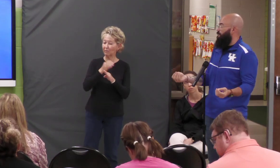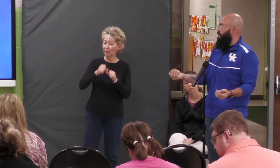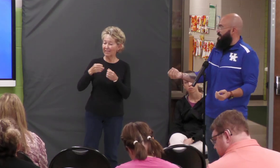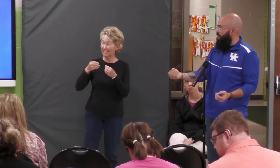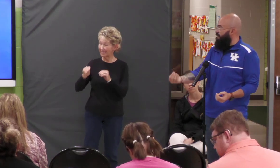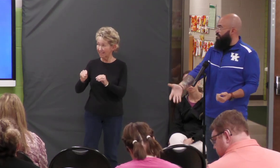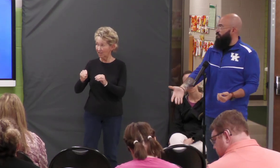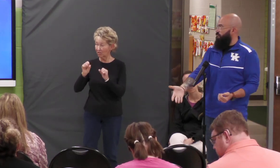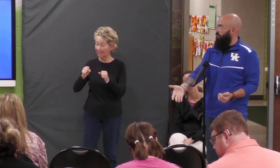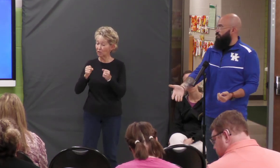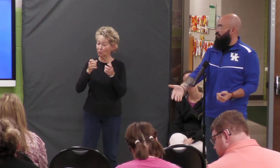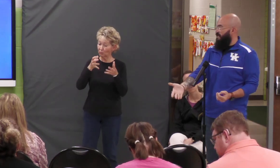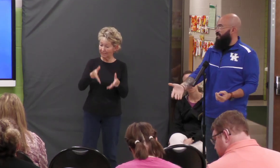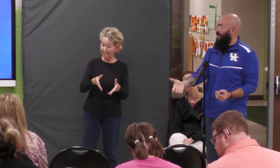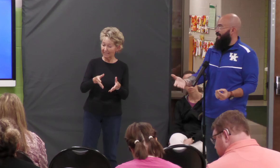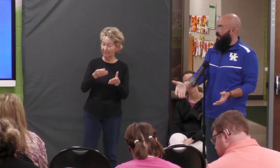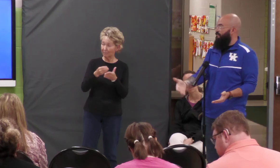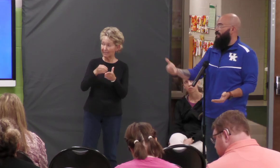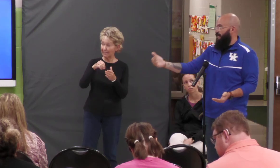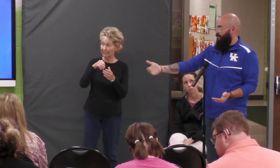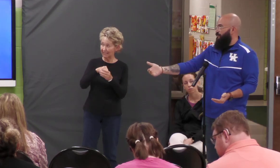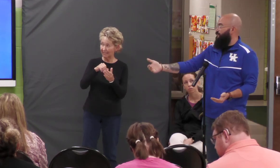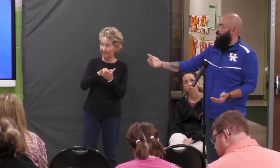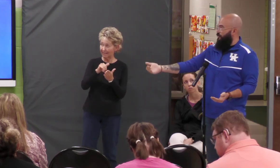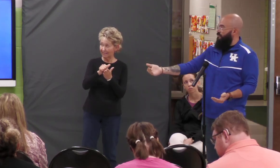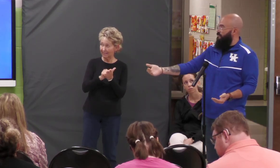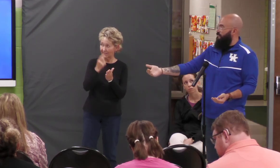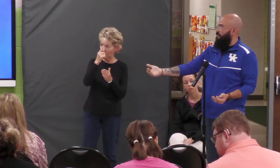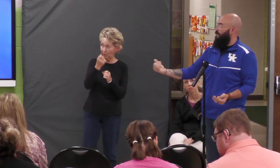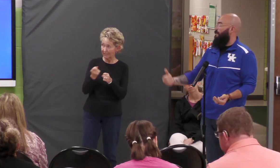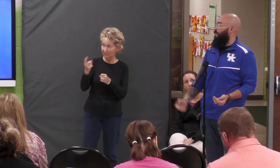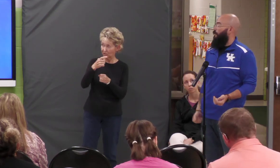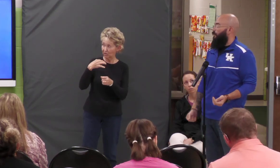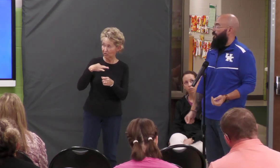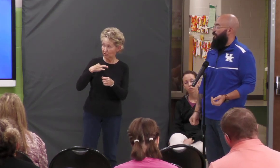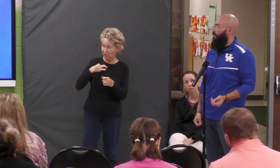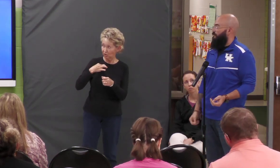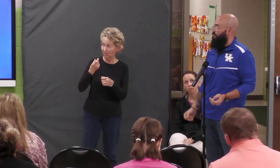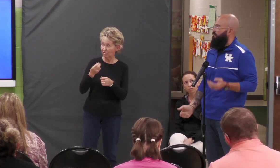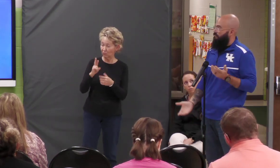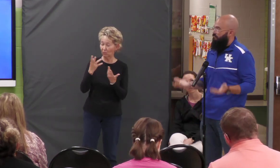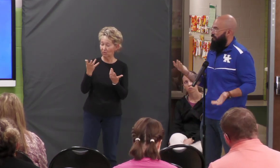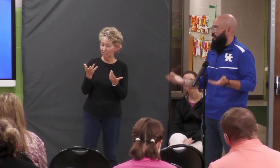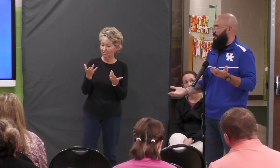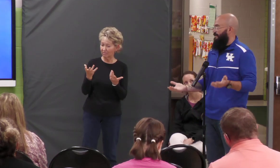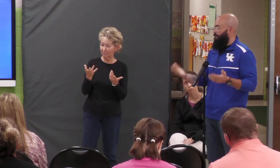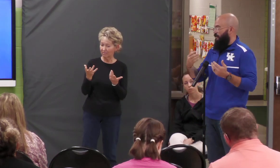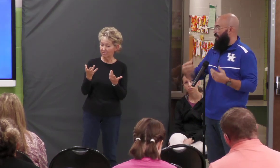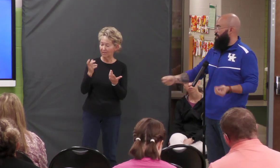you leave money in that account for next year's shirts or does it have to be all